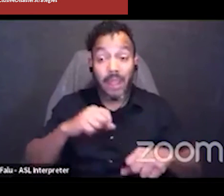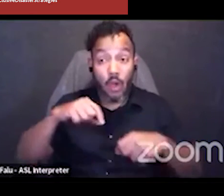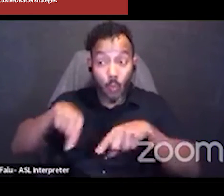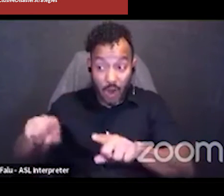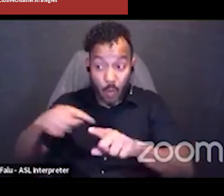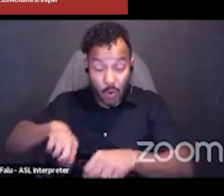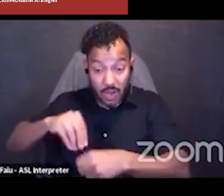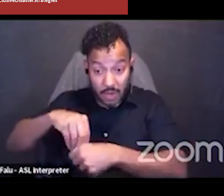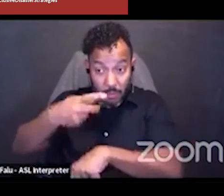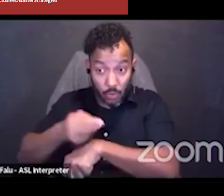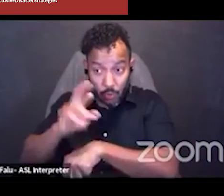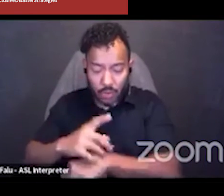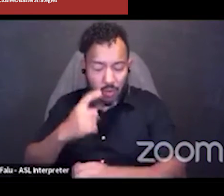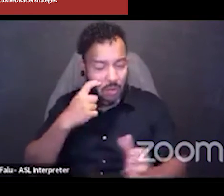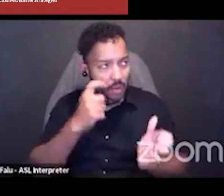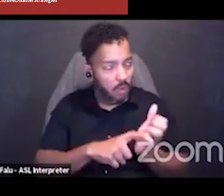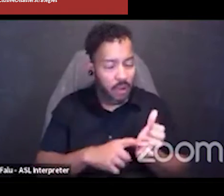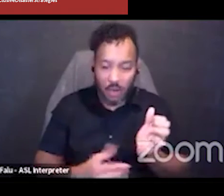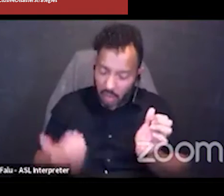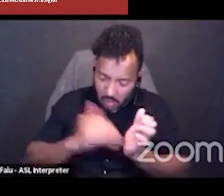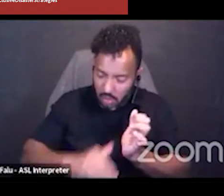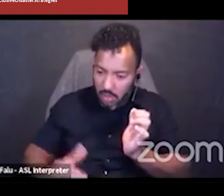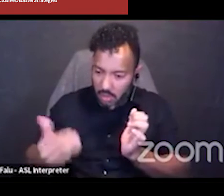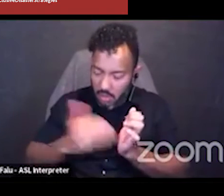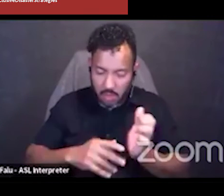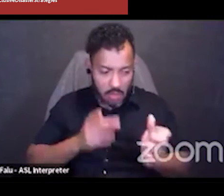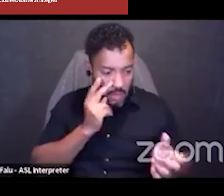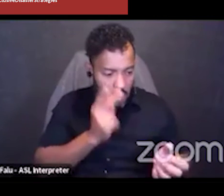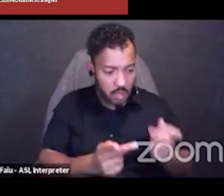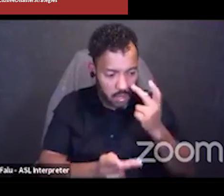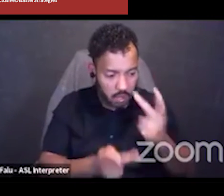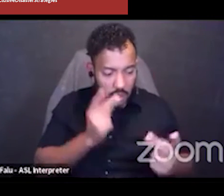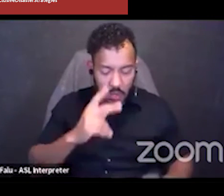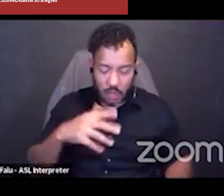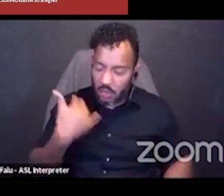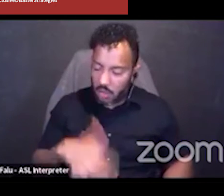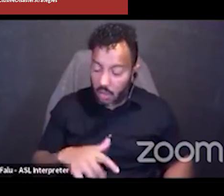Again and again we have worked with centers for independent living doing response work